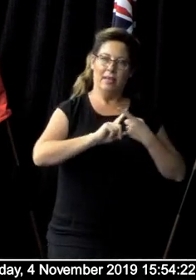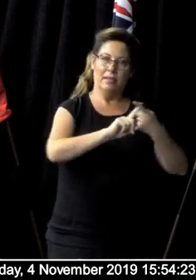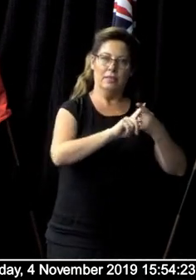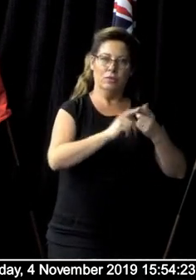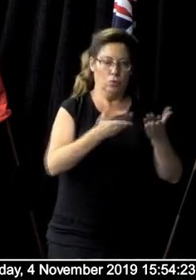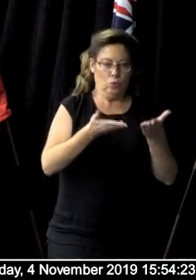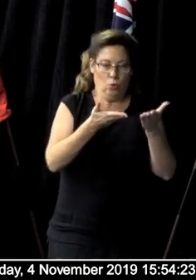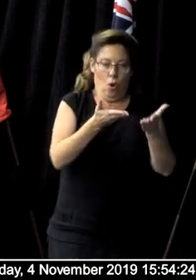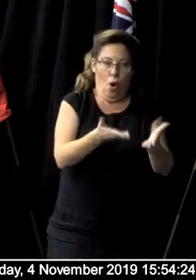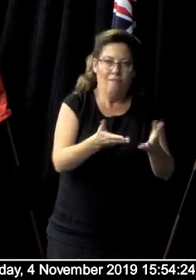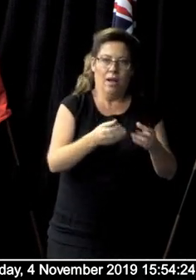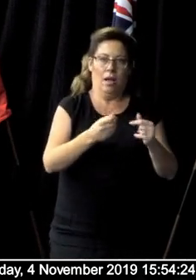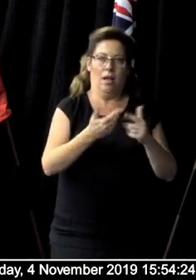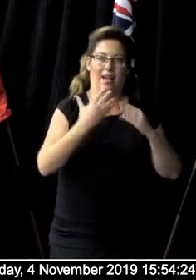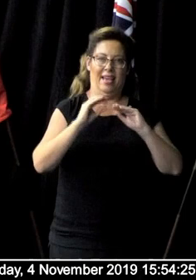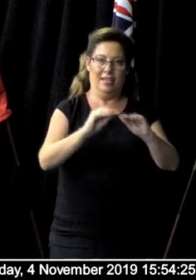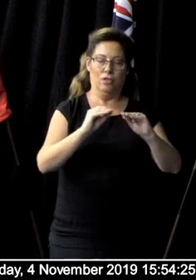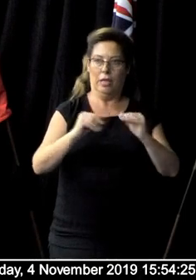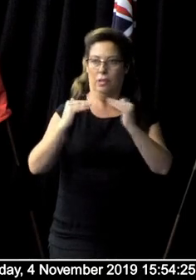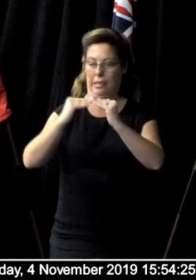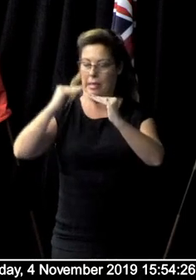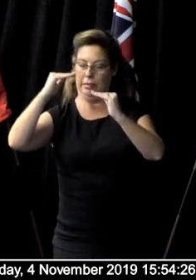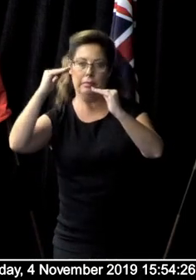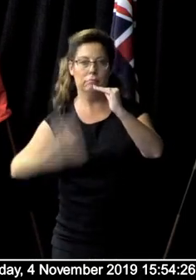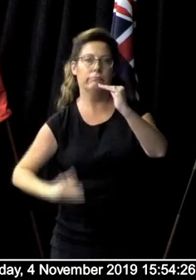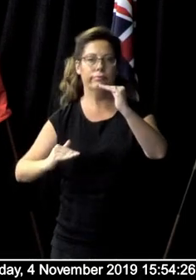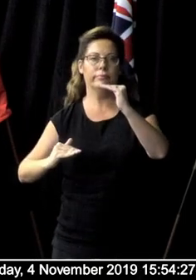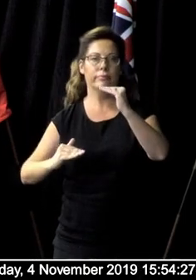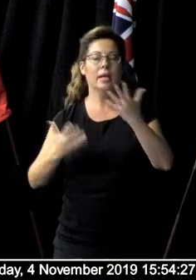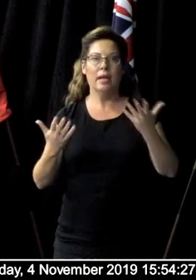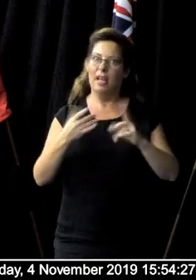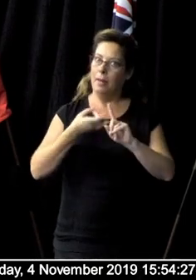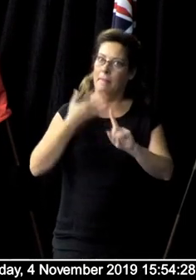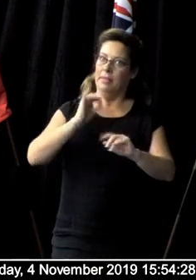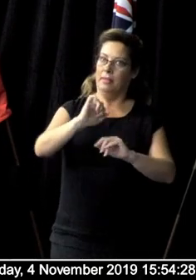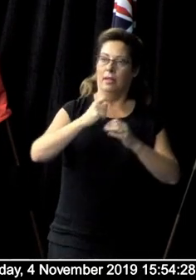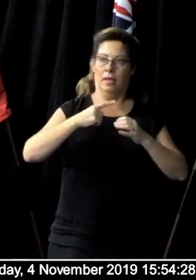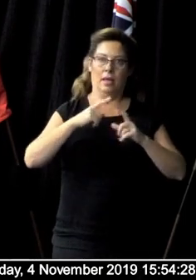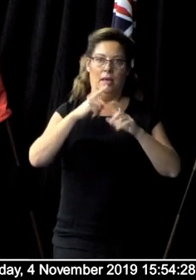And I feel, particularly, that in Queensland to get enrolled in a special